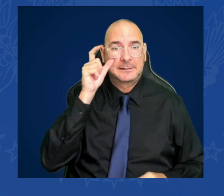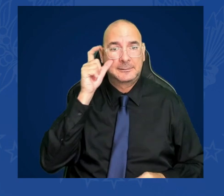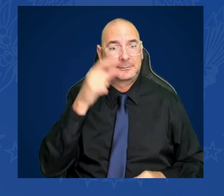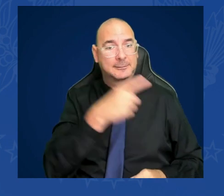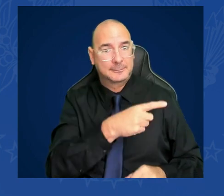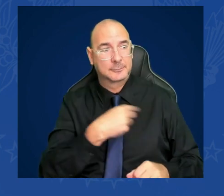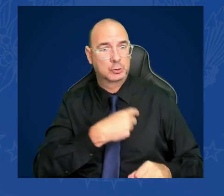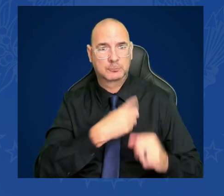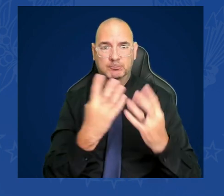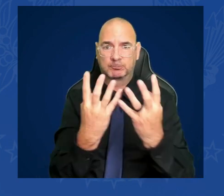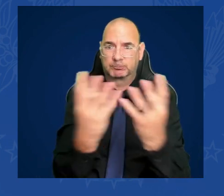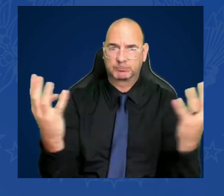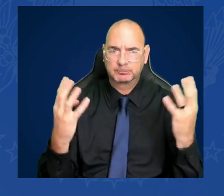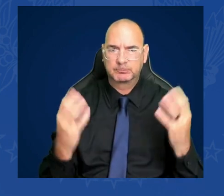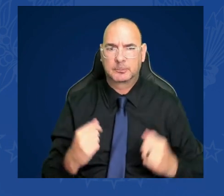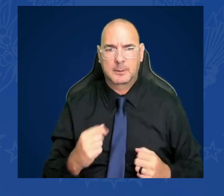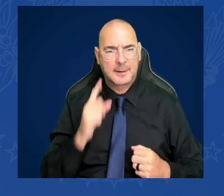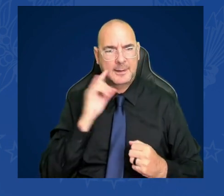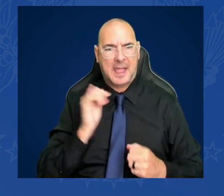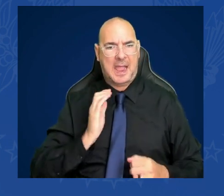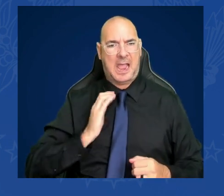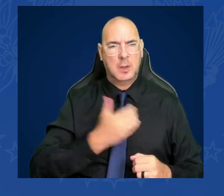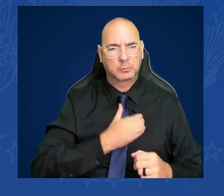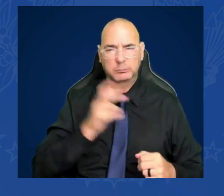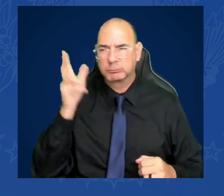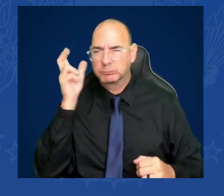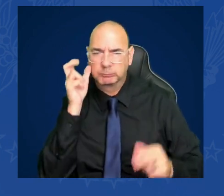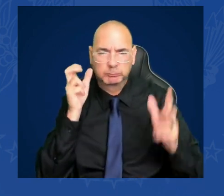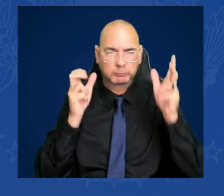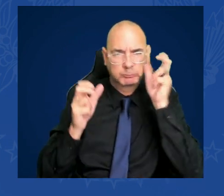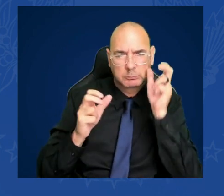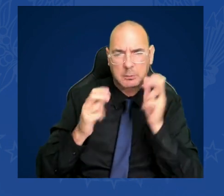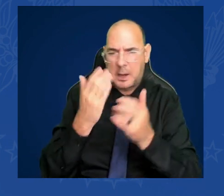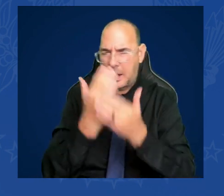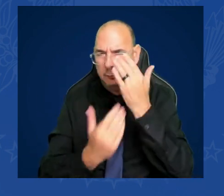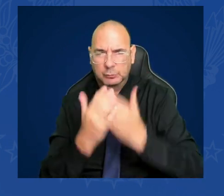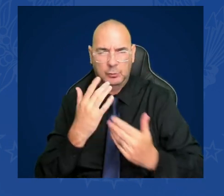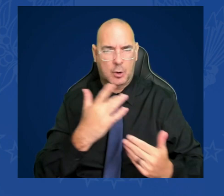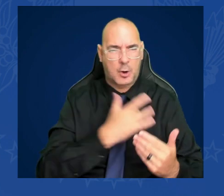and hearts wherever you serve, at home or abroad.